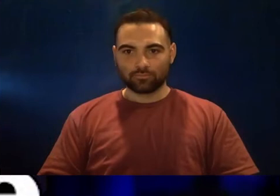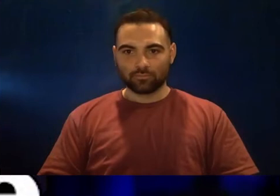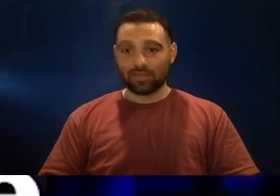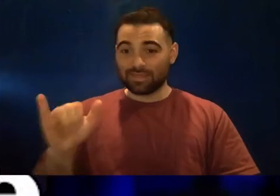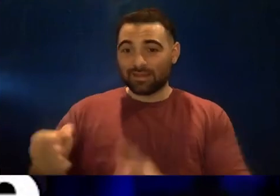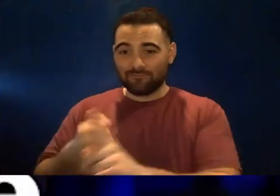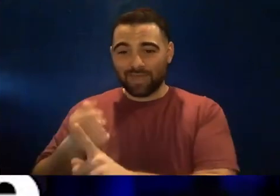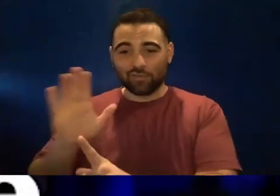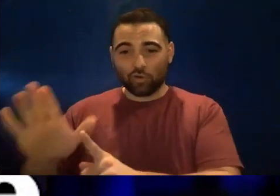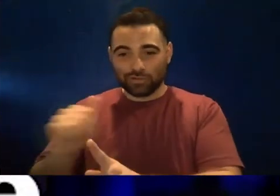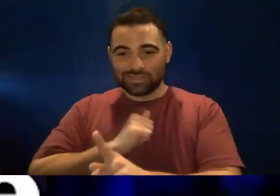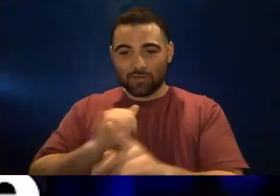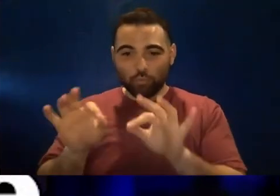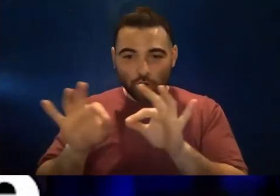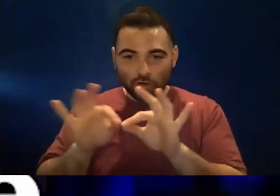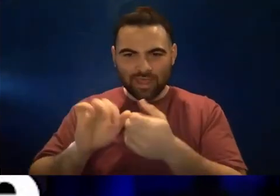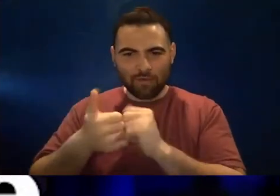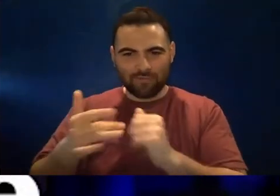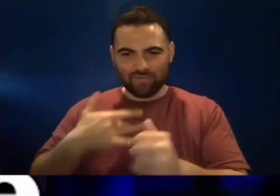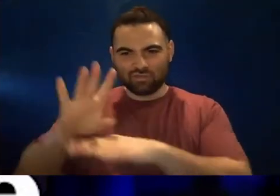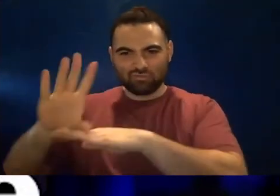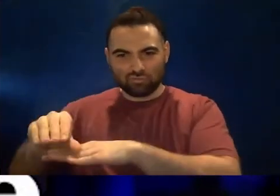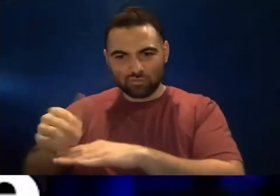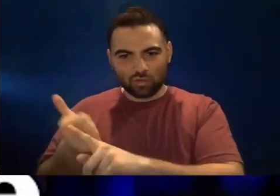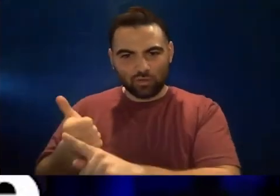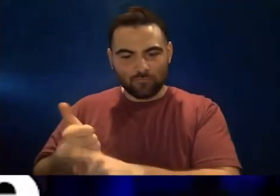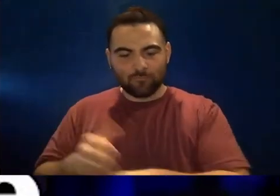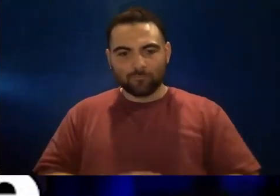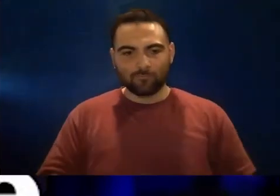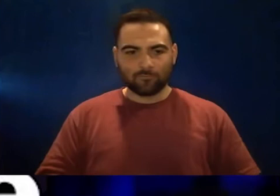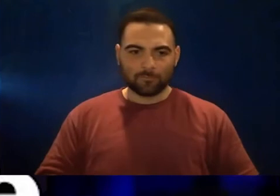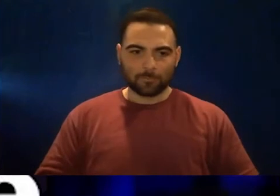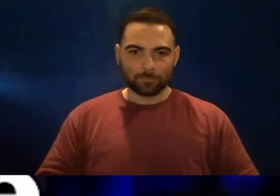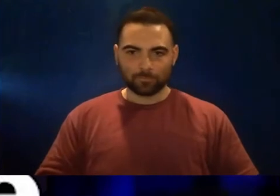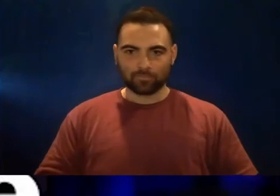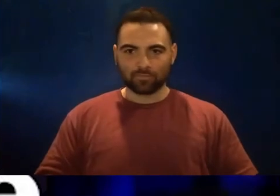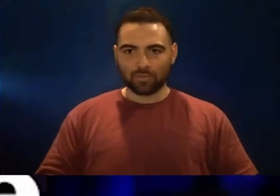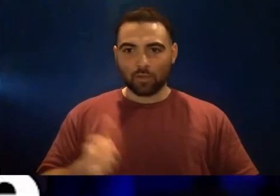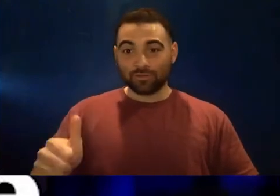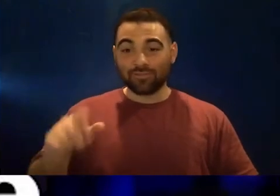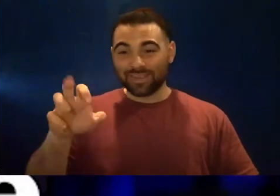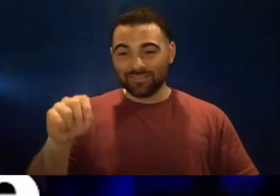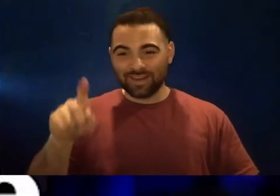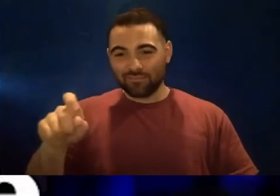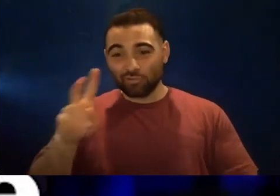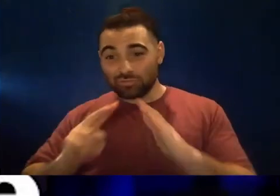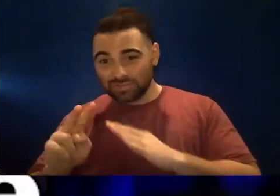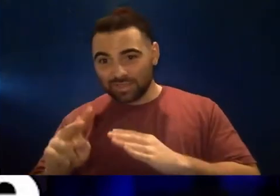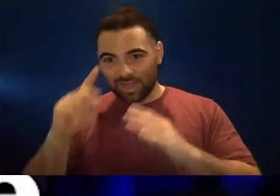and how it demeans her as a person to even have to anticipate that she might have this feeling when she gets on a bus.